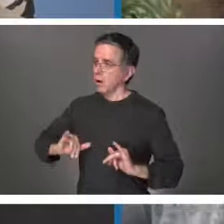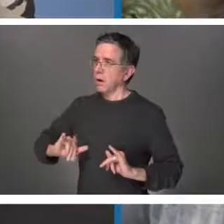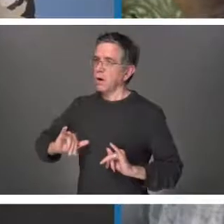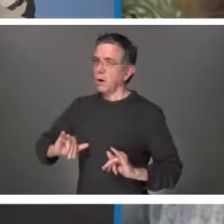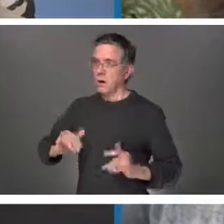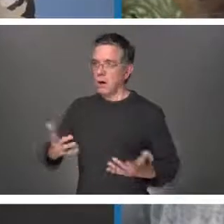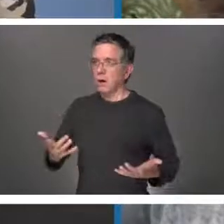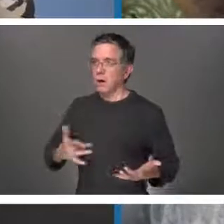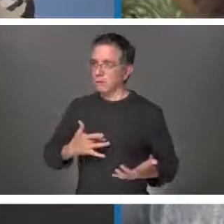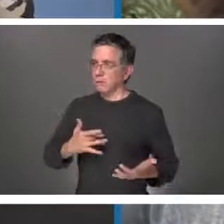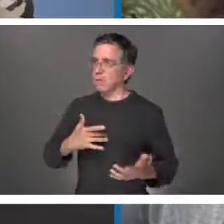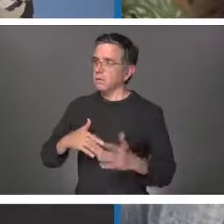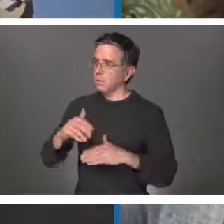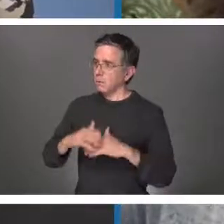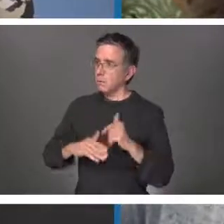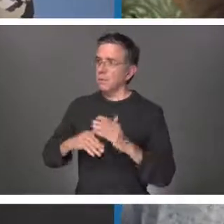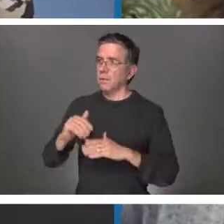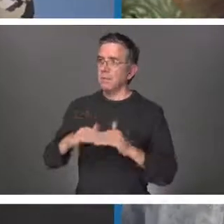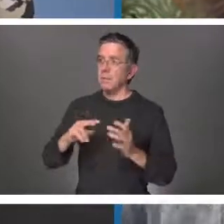the next time that that clinic site is open.